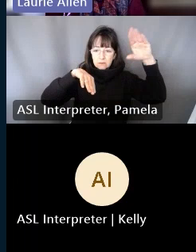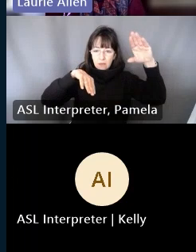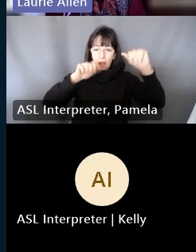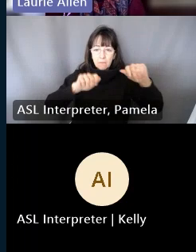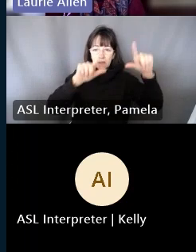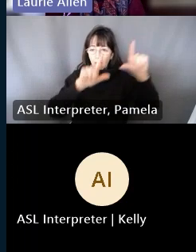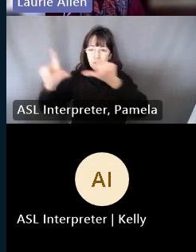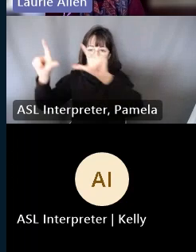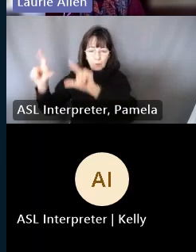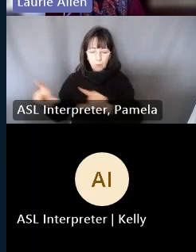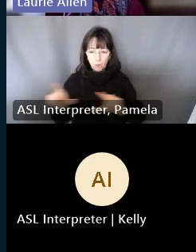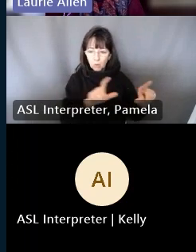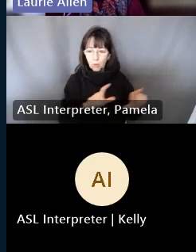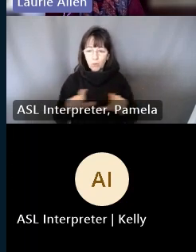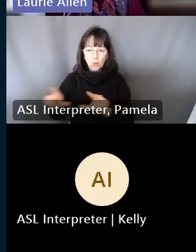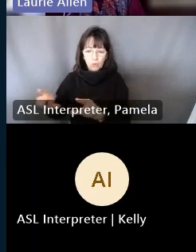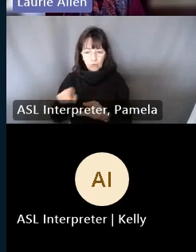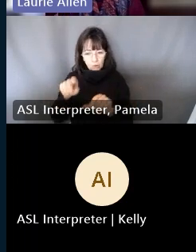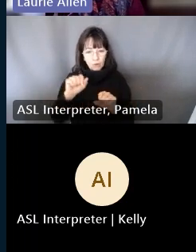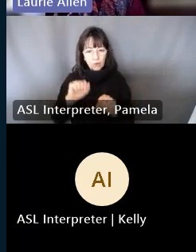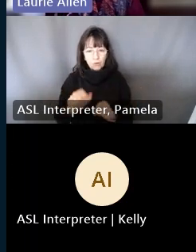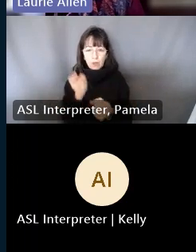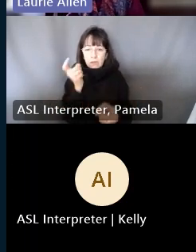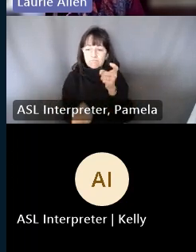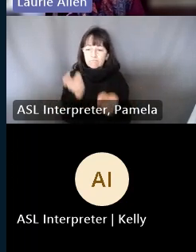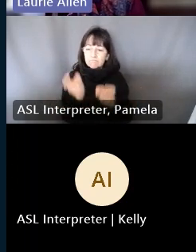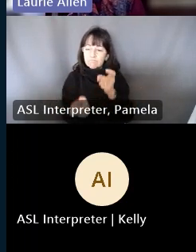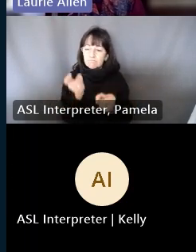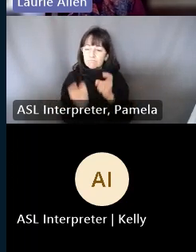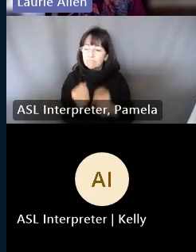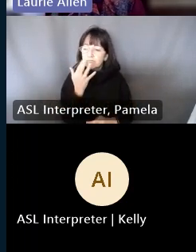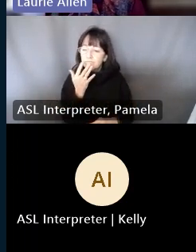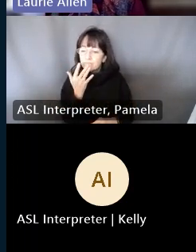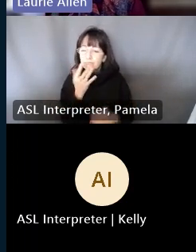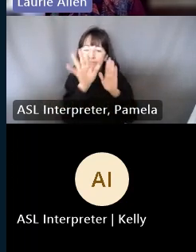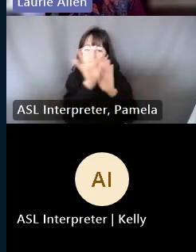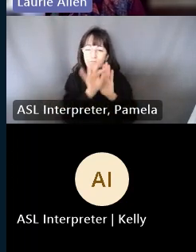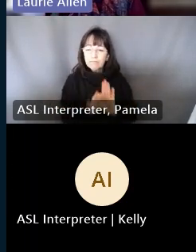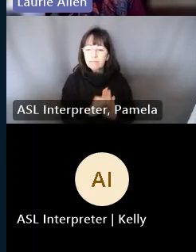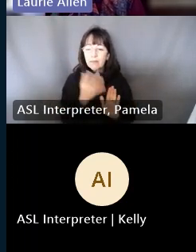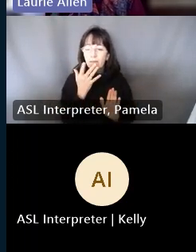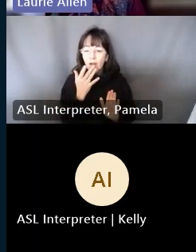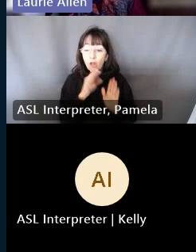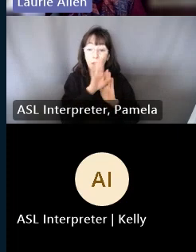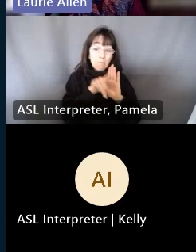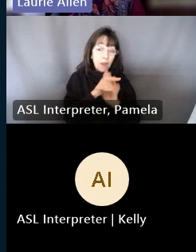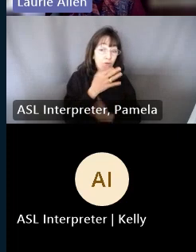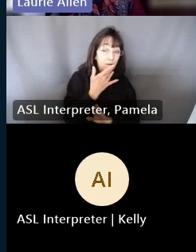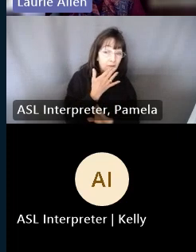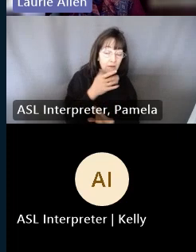You can also customize the color palette. You can select a different text color, a different background color, and you can change the size of the window.